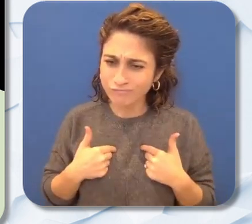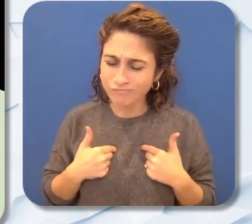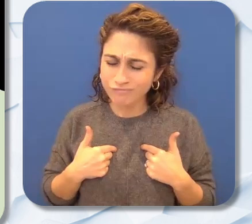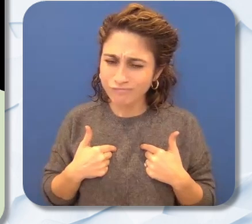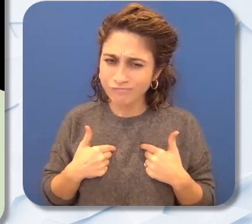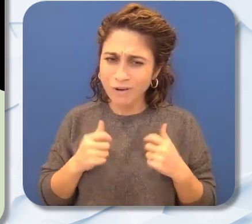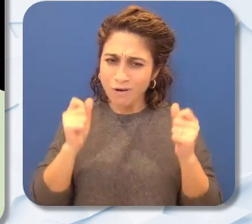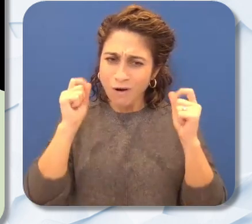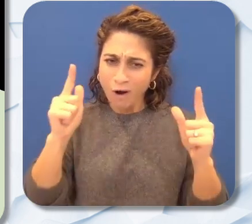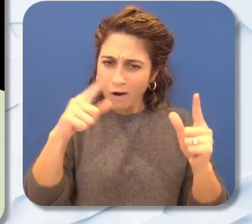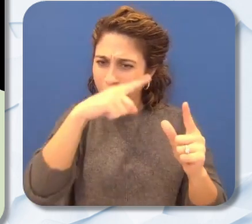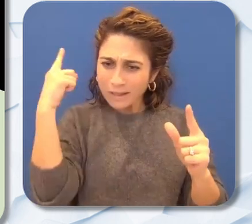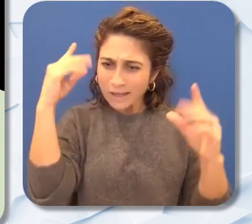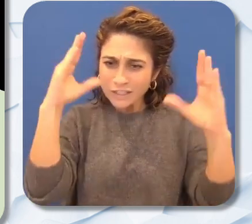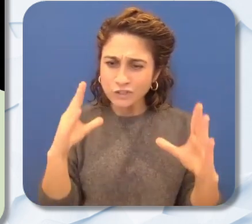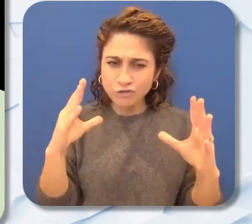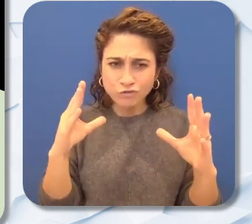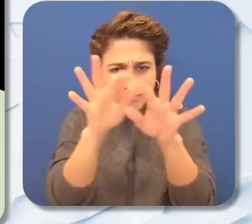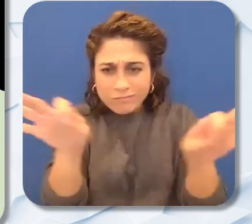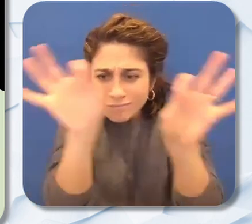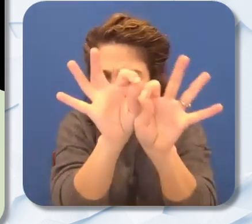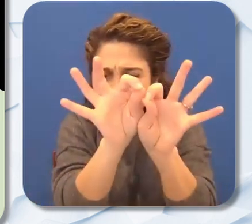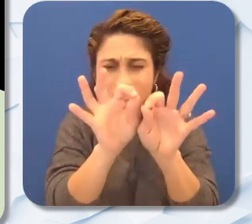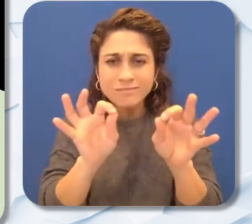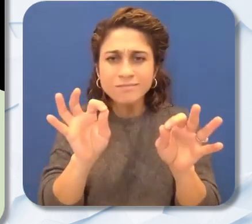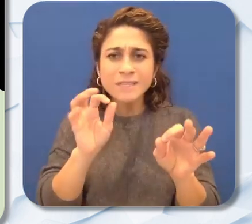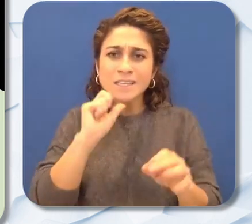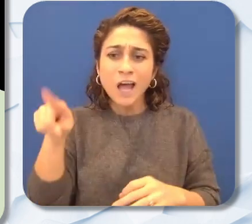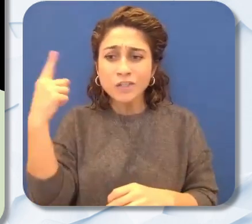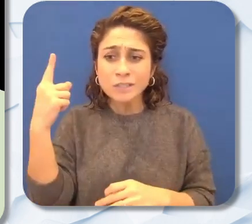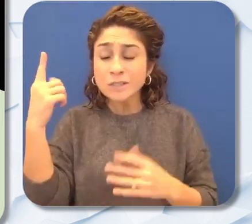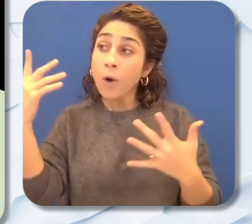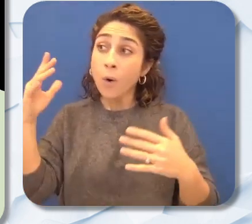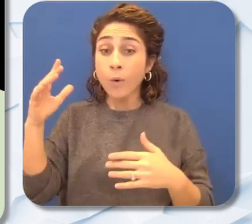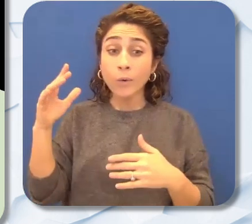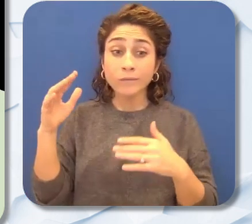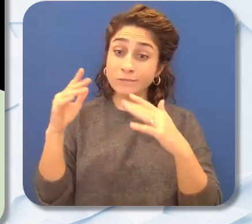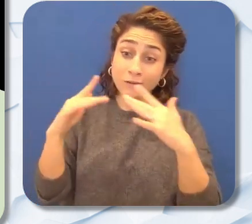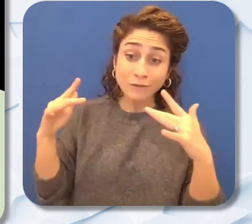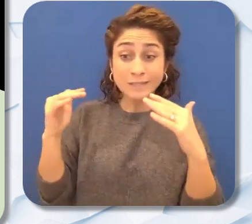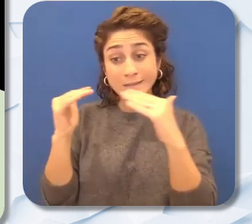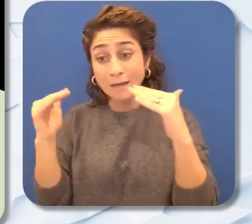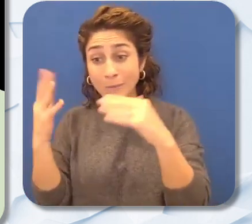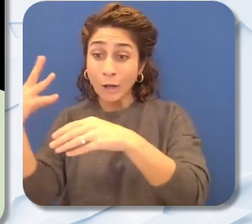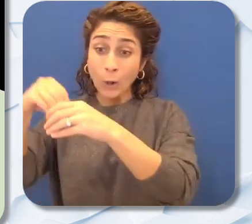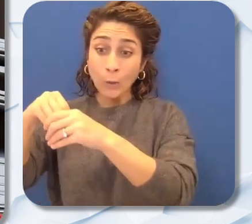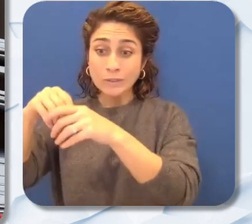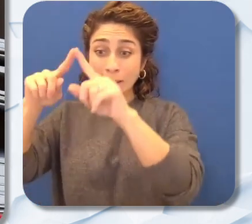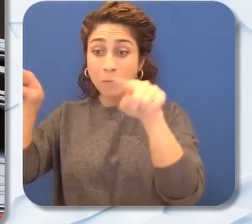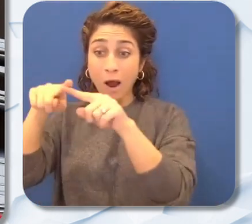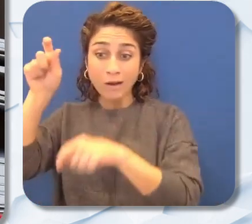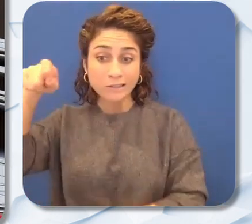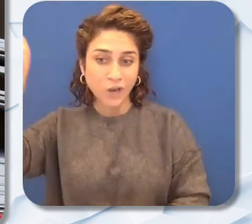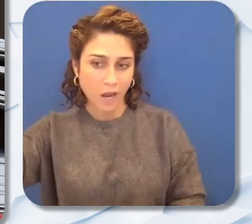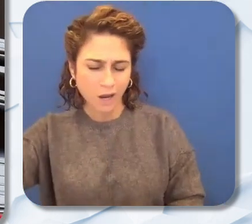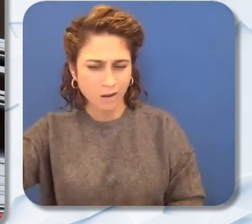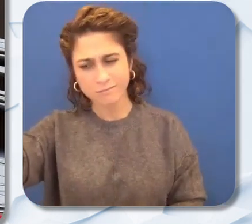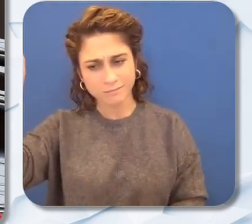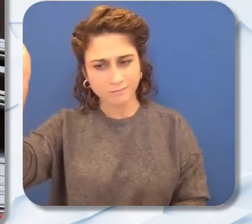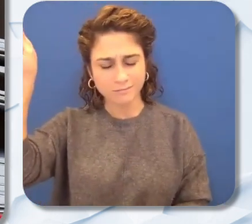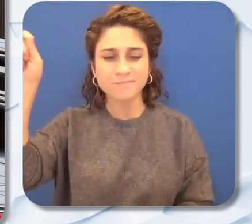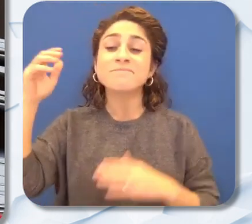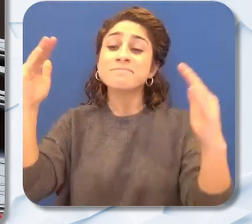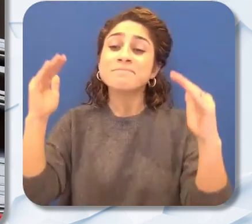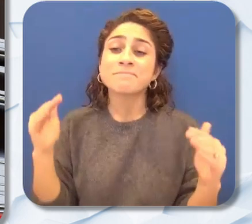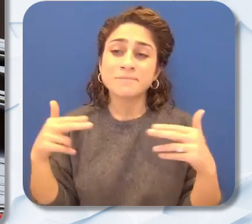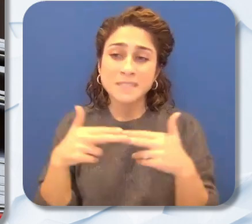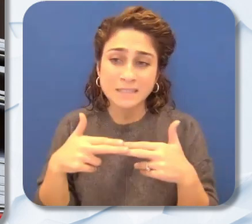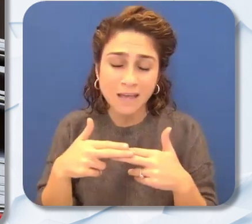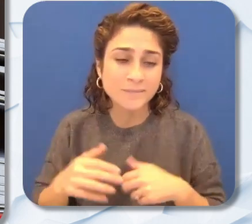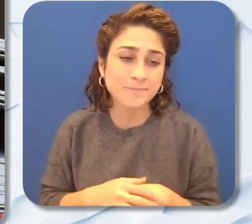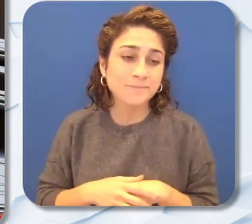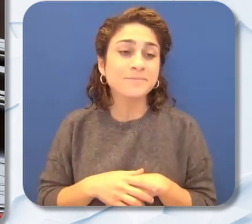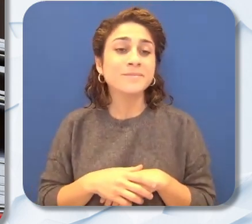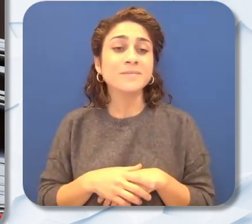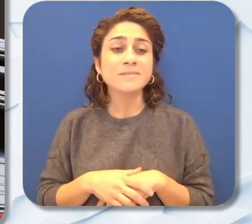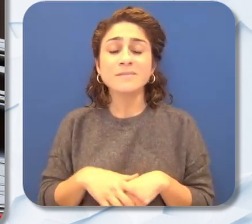matter. We're no we're more than just a check box. Next slide. So the research is clear. As you can